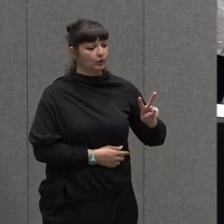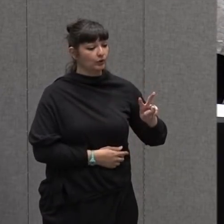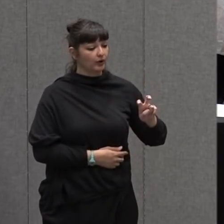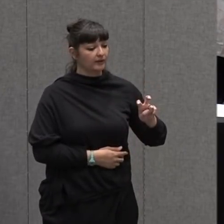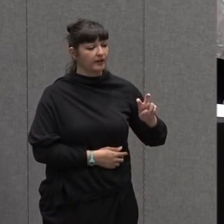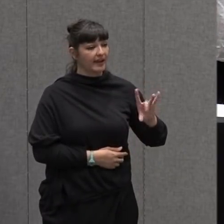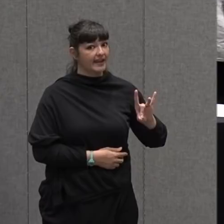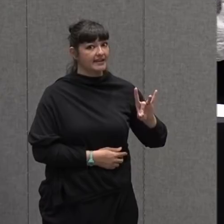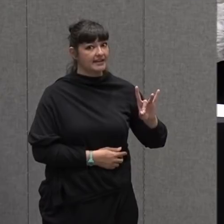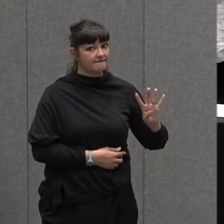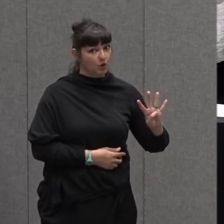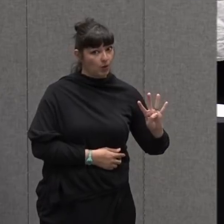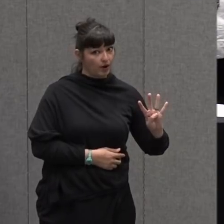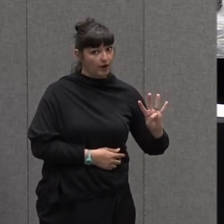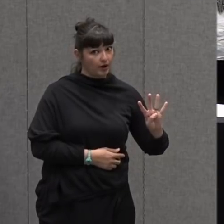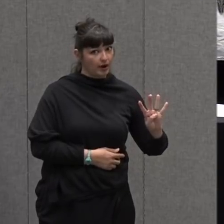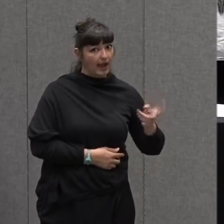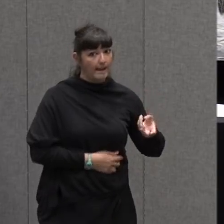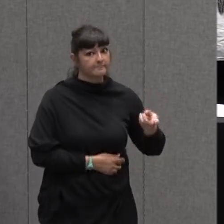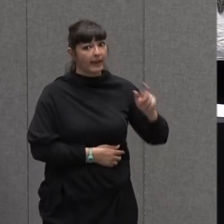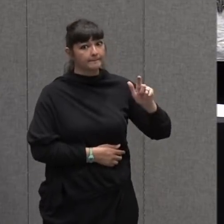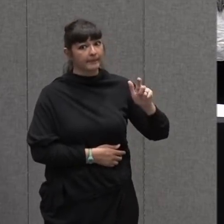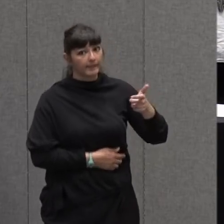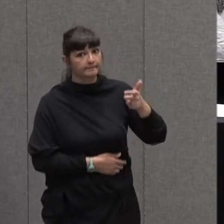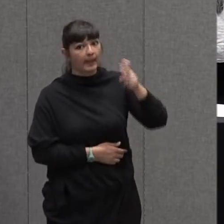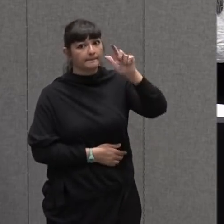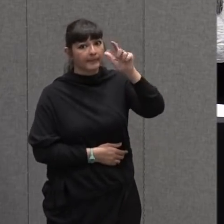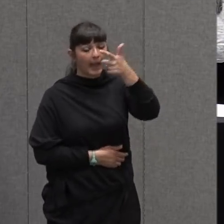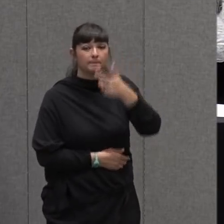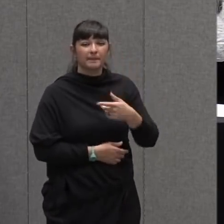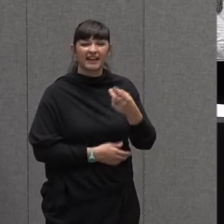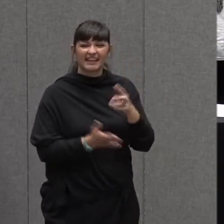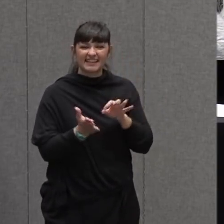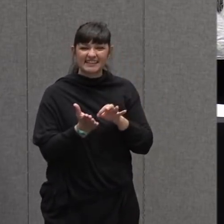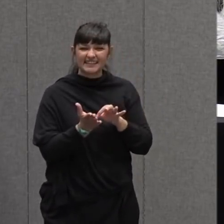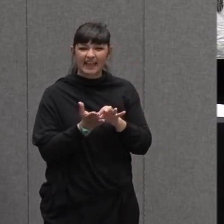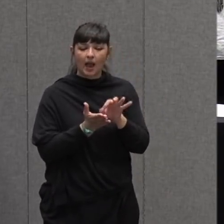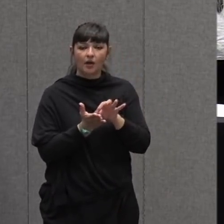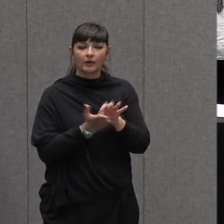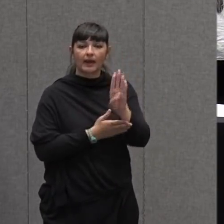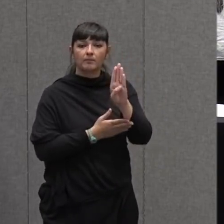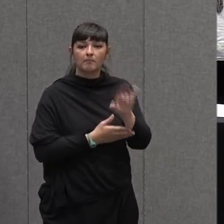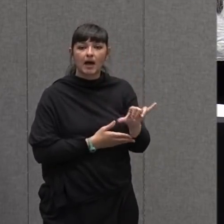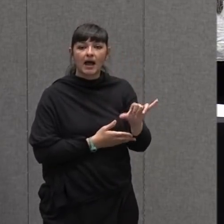and we'll keep going for a while. So this time our movement thank you.